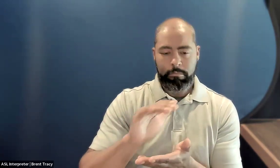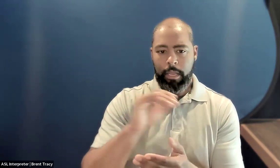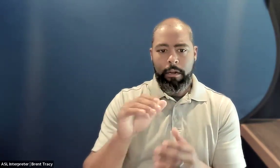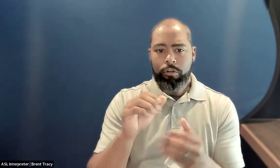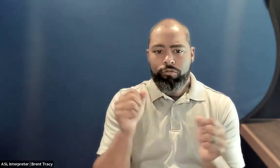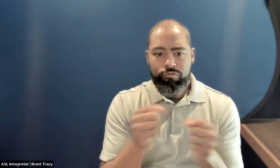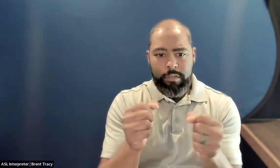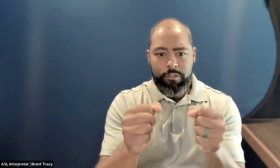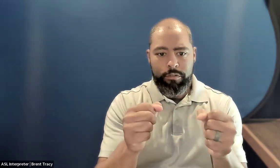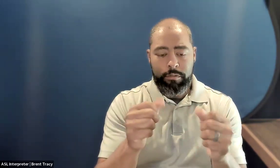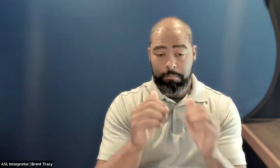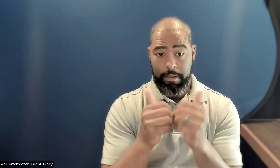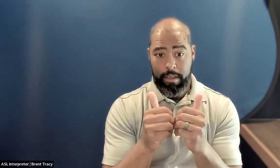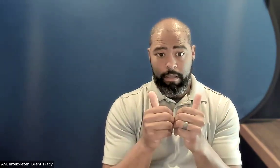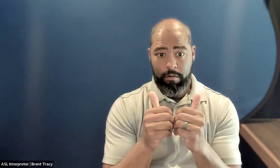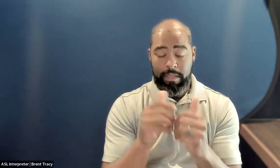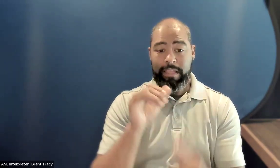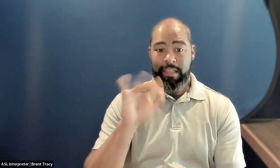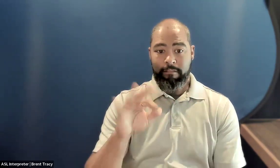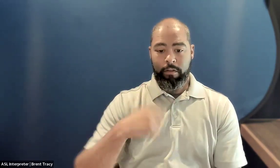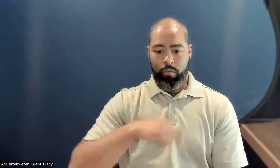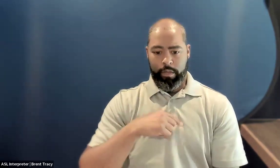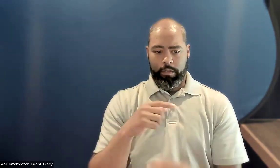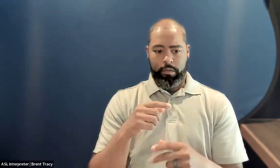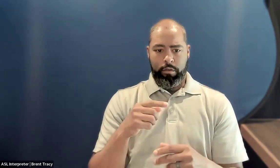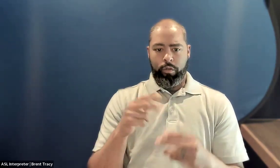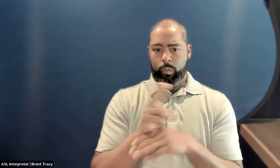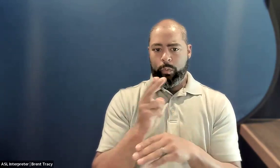metric like VMT per household allows us to consider some opt